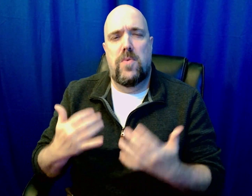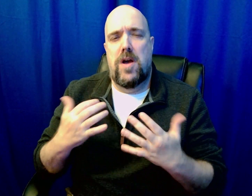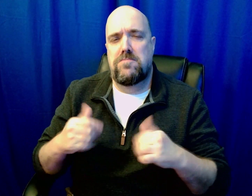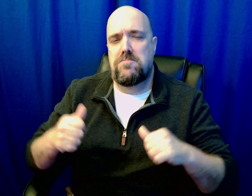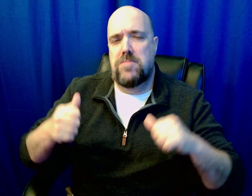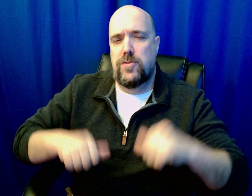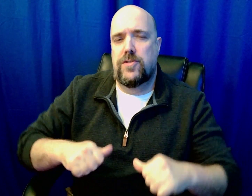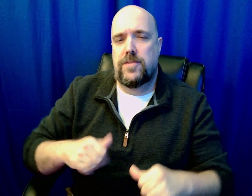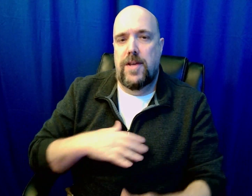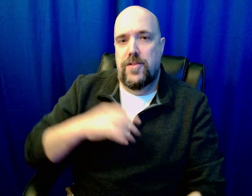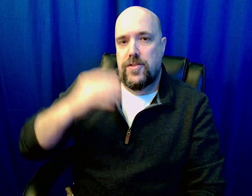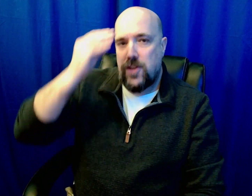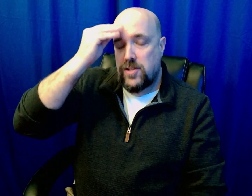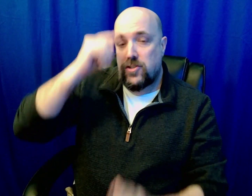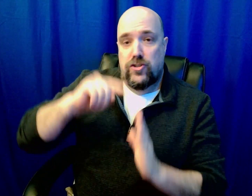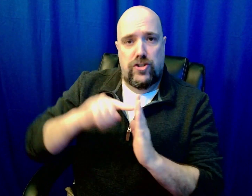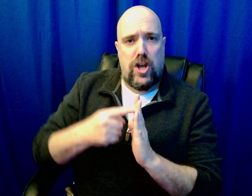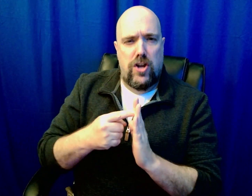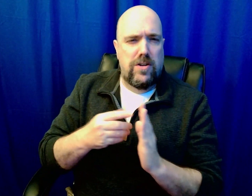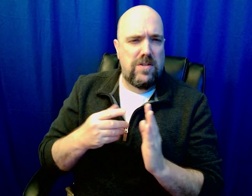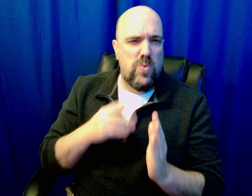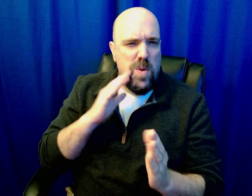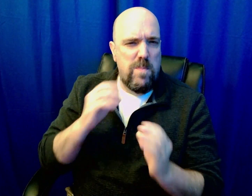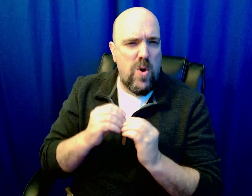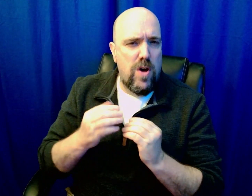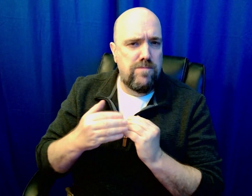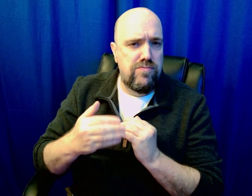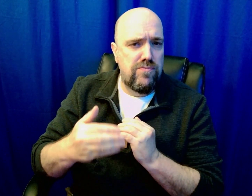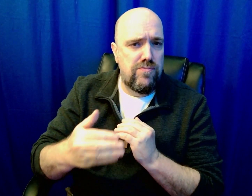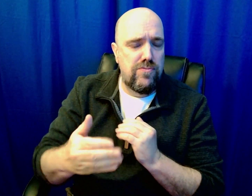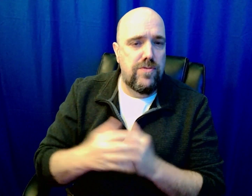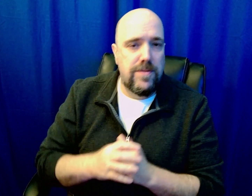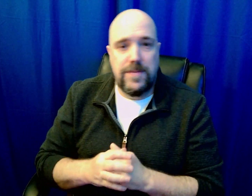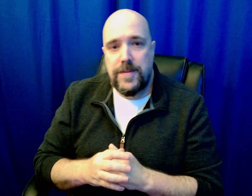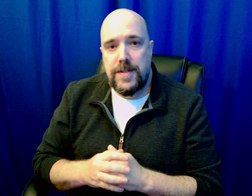Now, I want to post my thoughts starting now on...